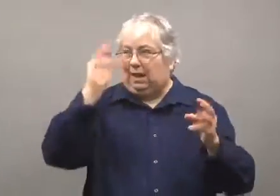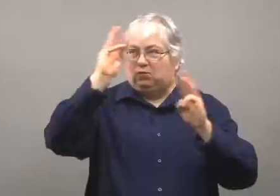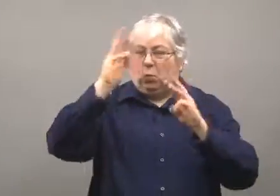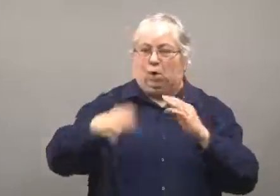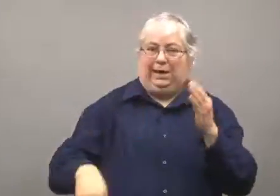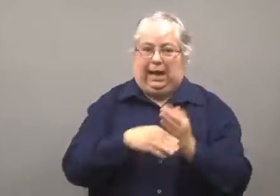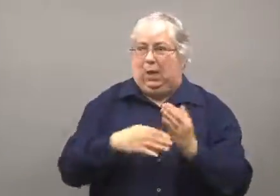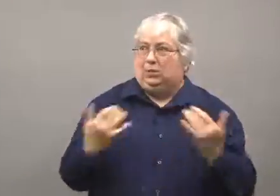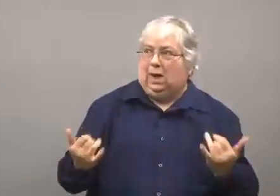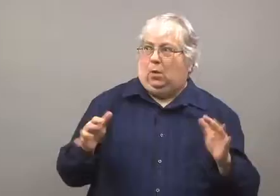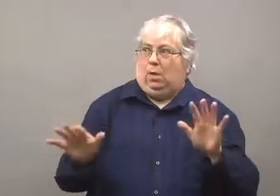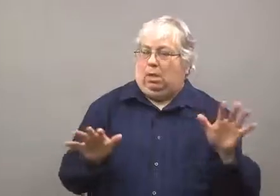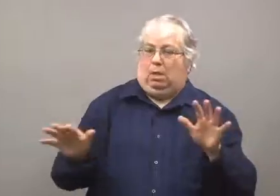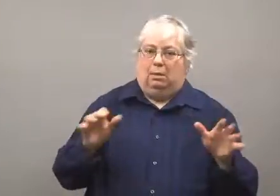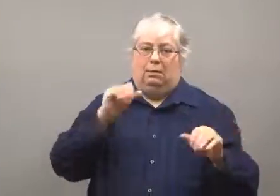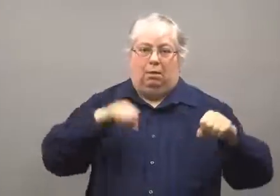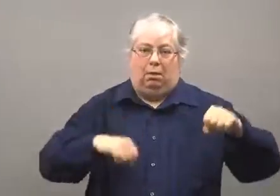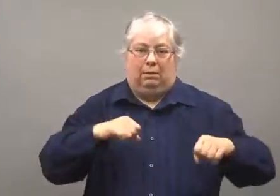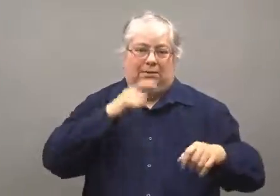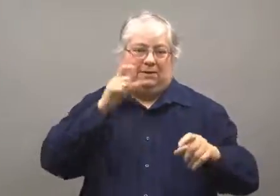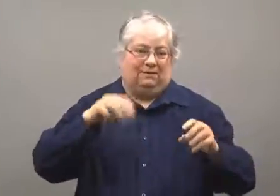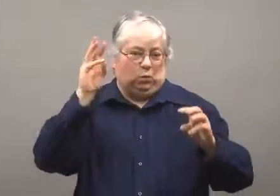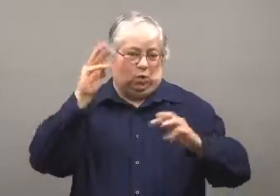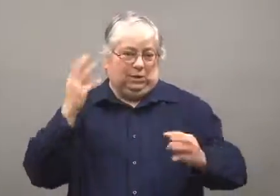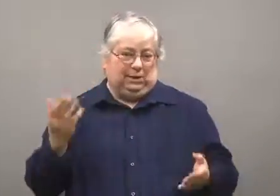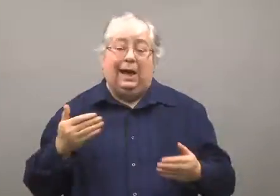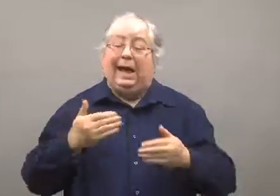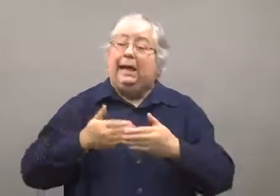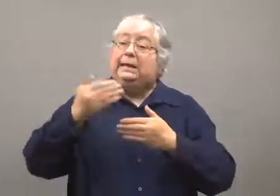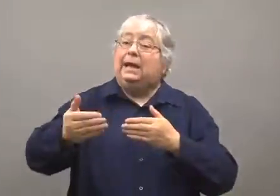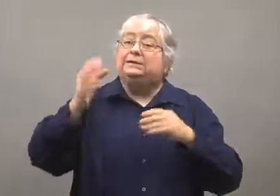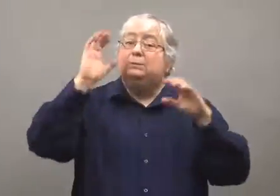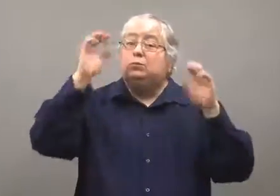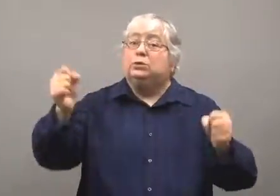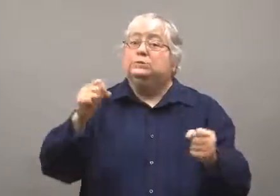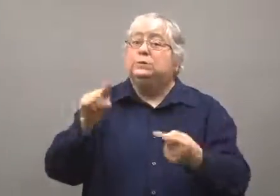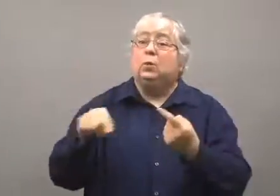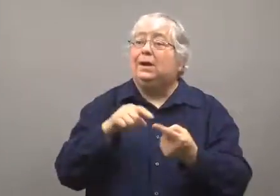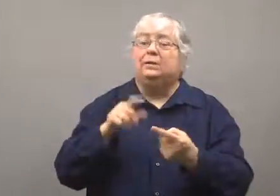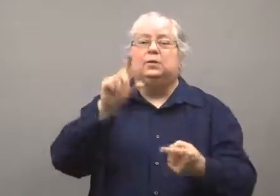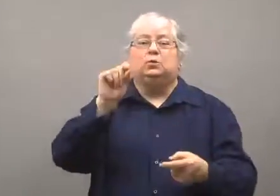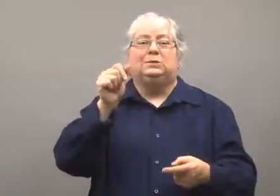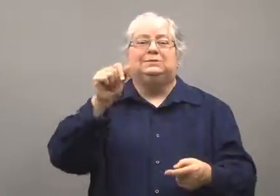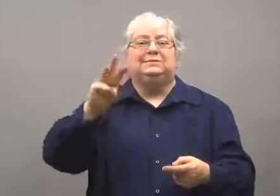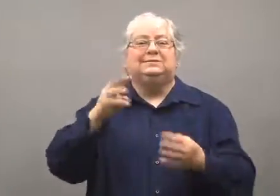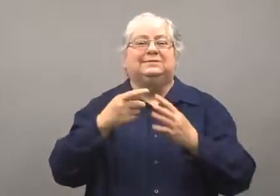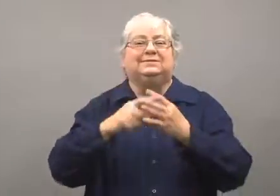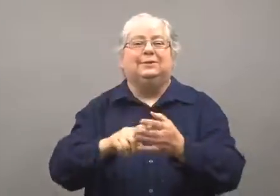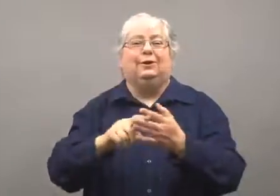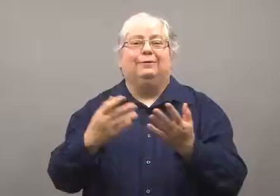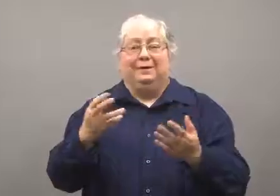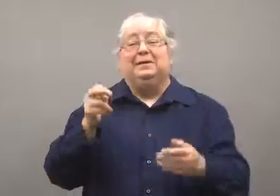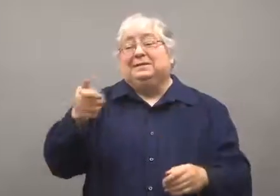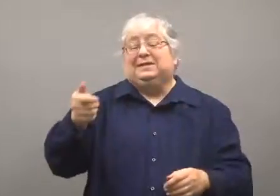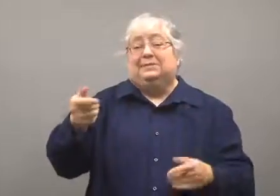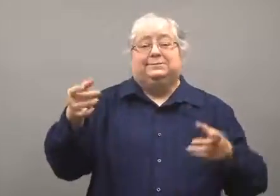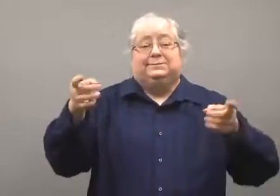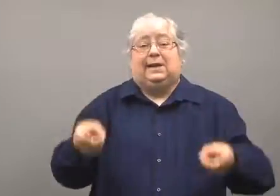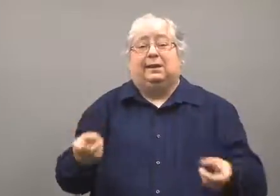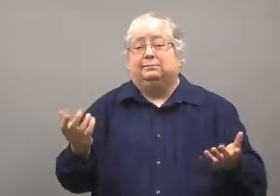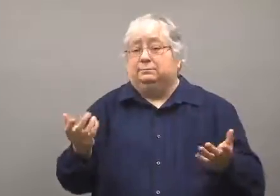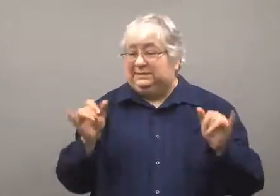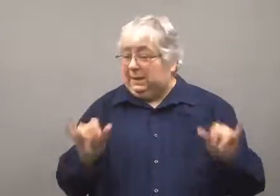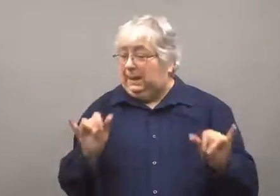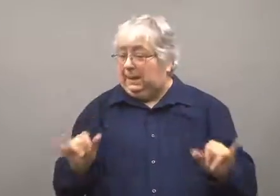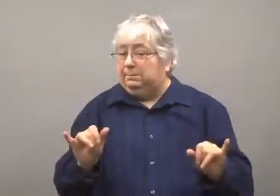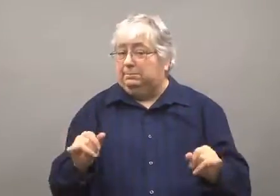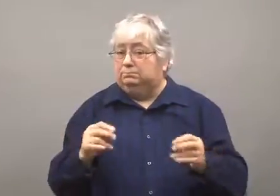They will no longer be in limbo as to whether they will be deported or not.